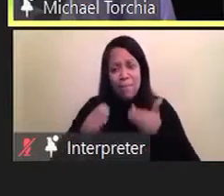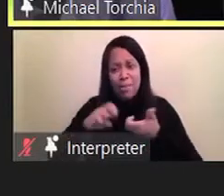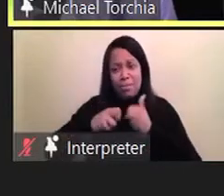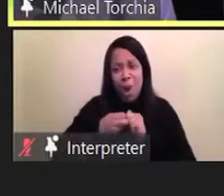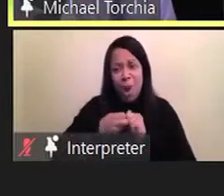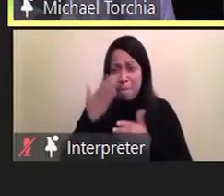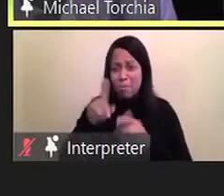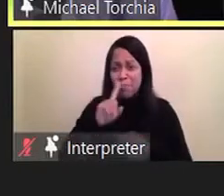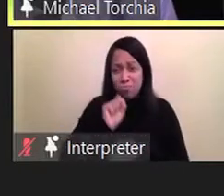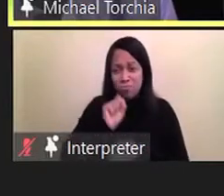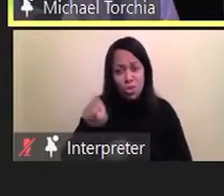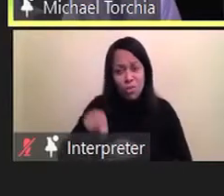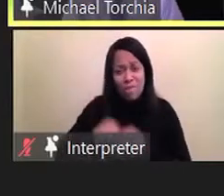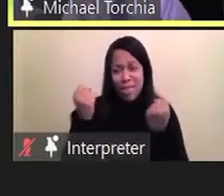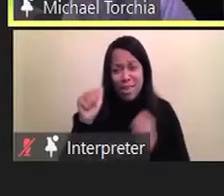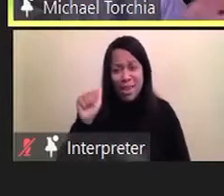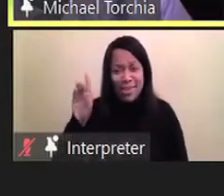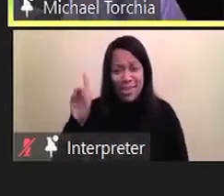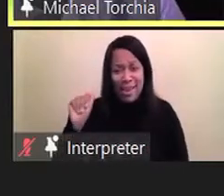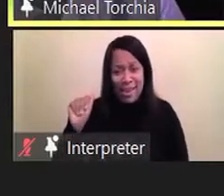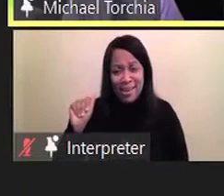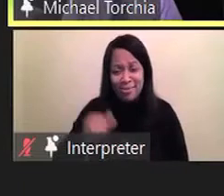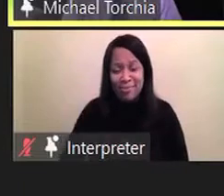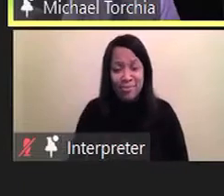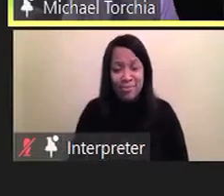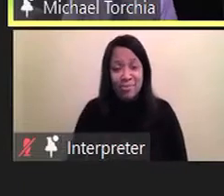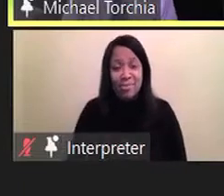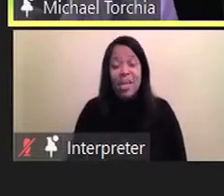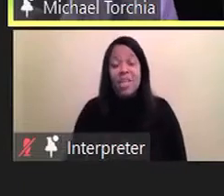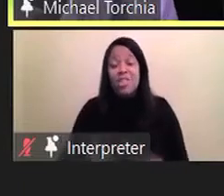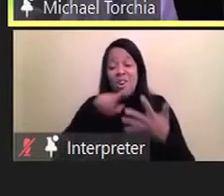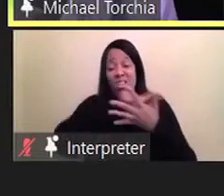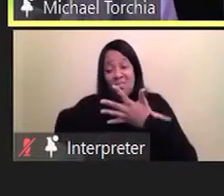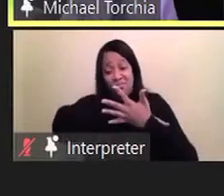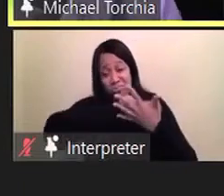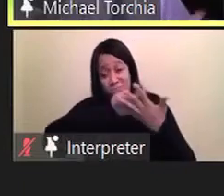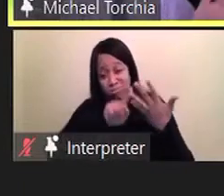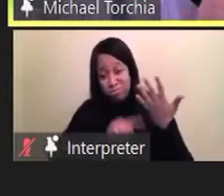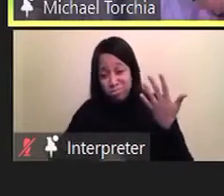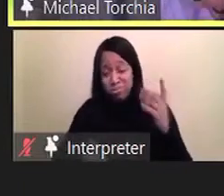So all of that verbiage here-- let's keep it simple.